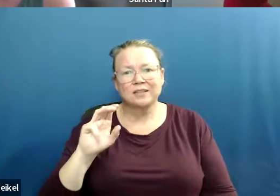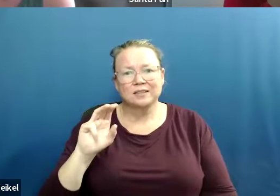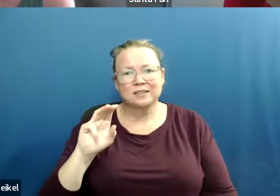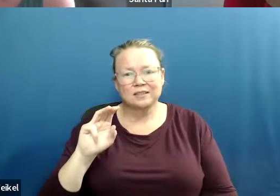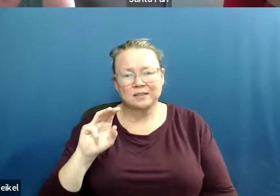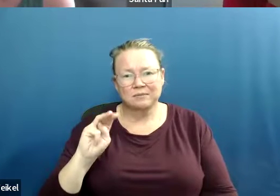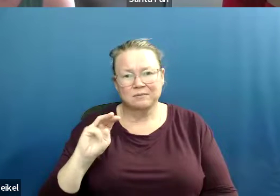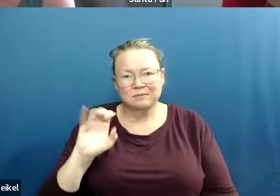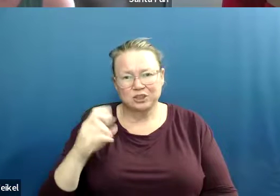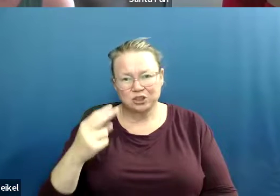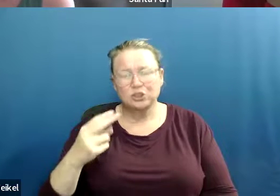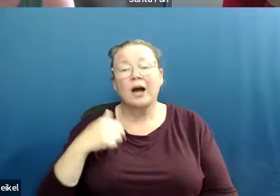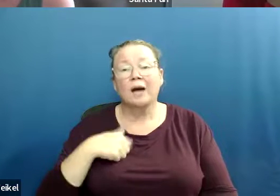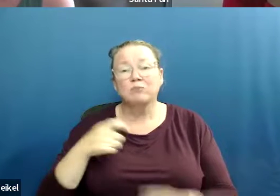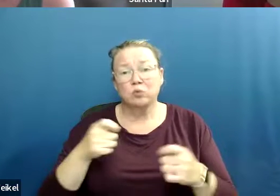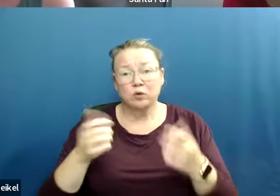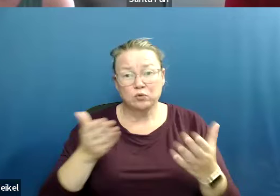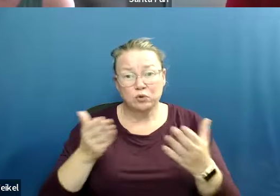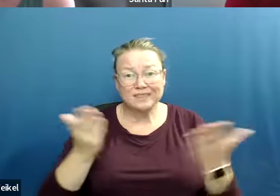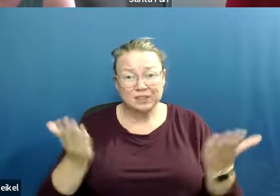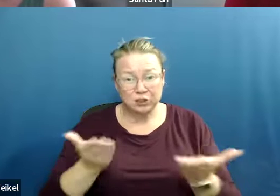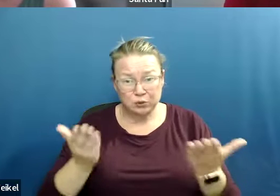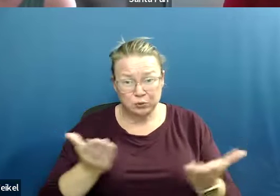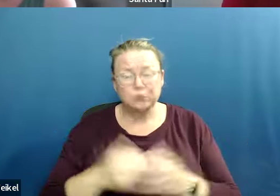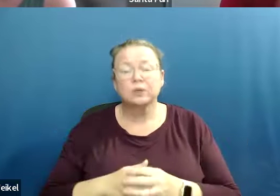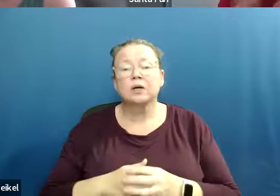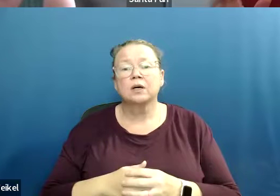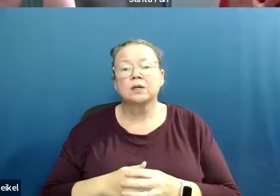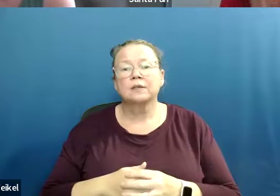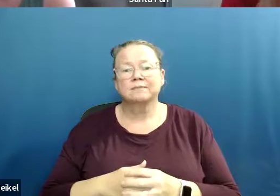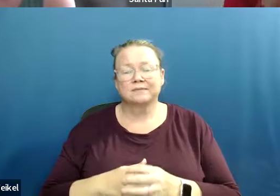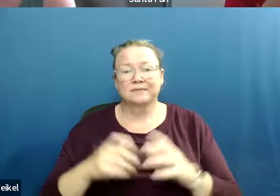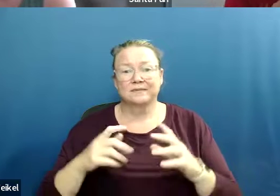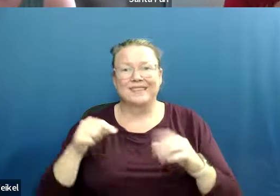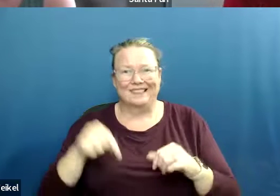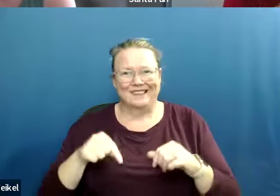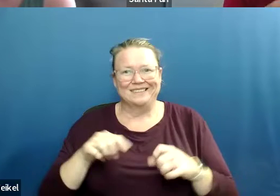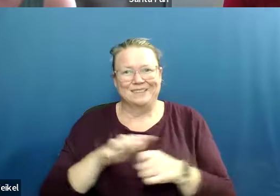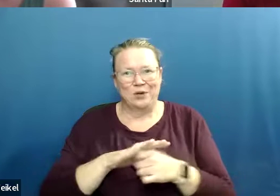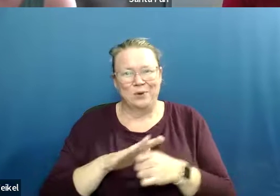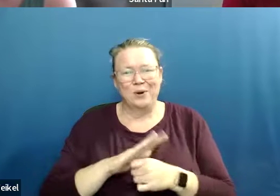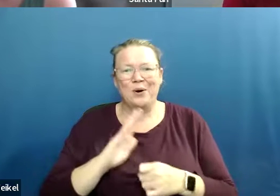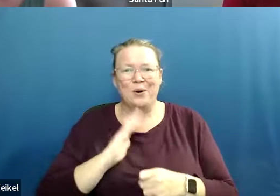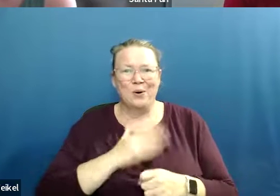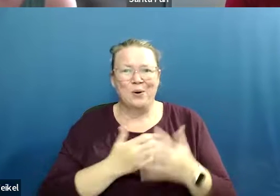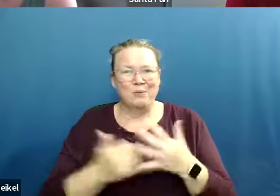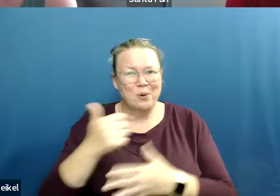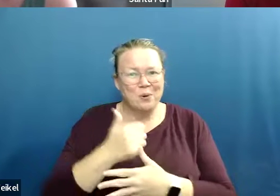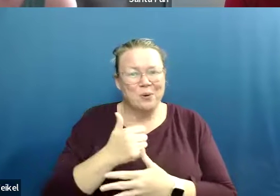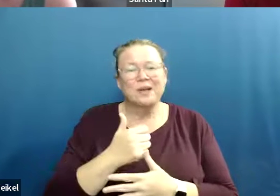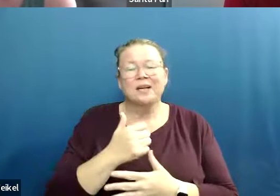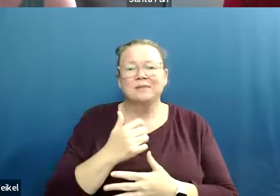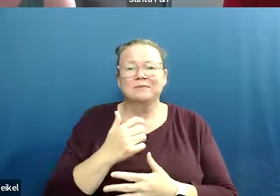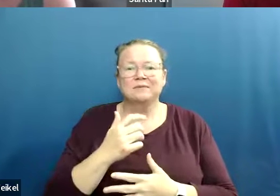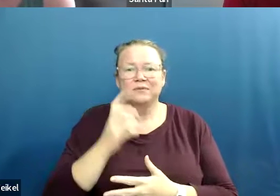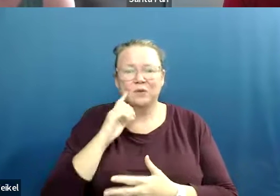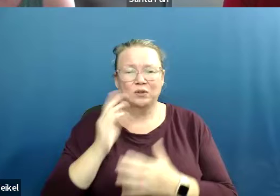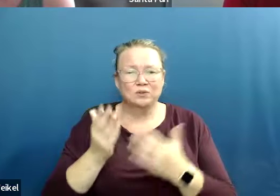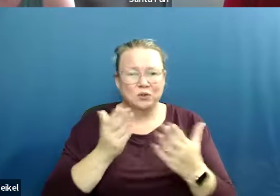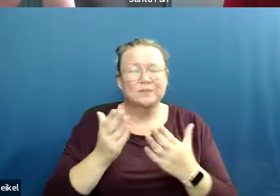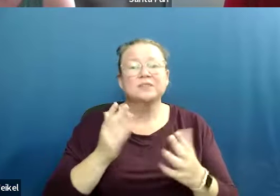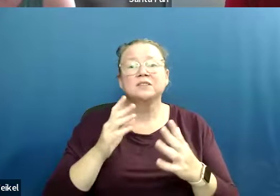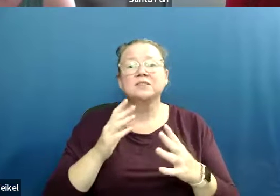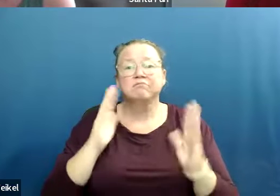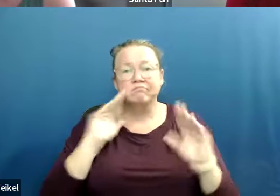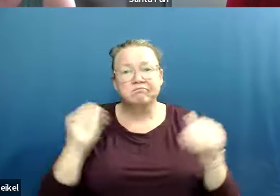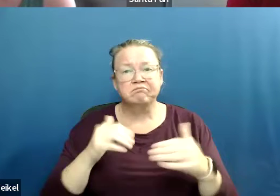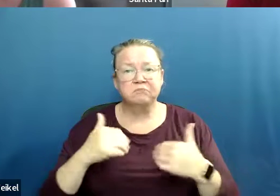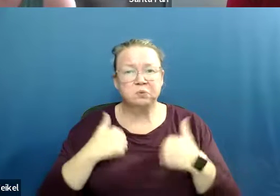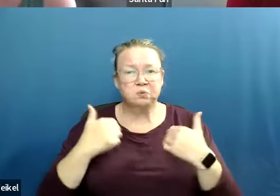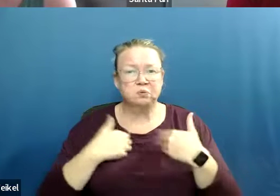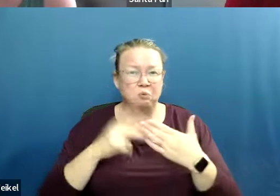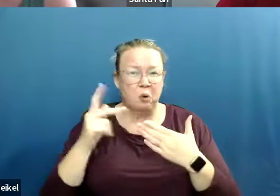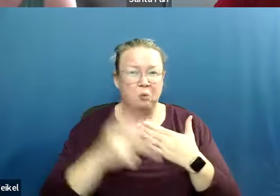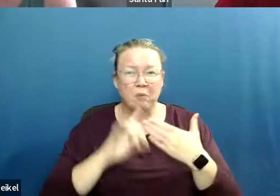Sarita Puri: I'm director of services here. Basically, we are focus this year. Our priority is for like 2 h services, we're focusing on youth programs, basically because